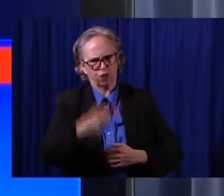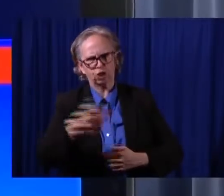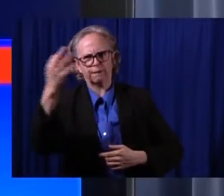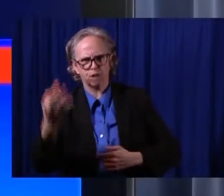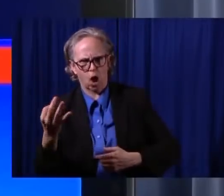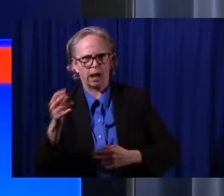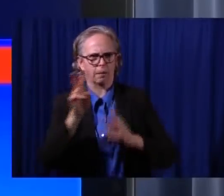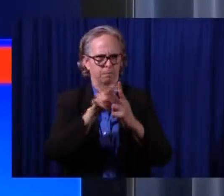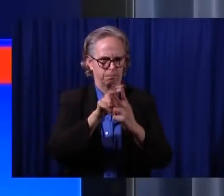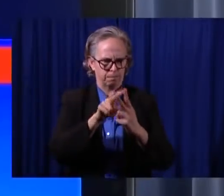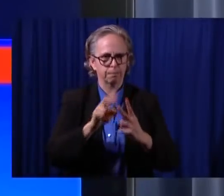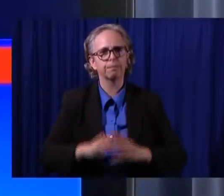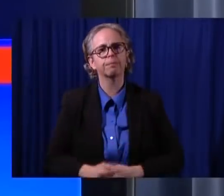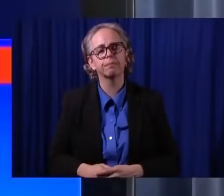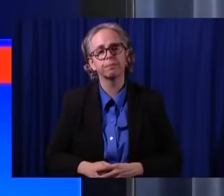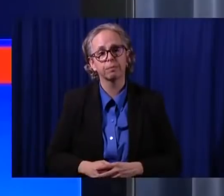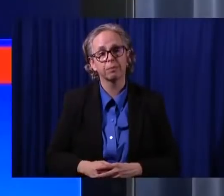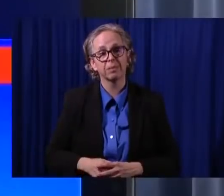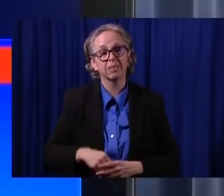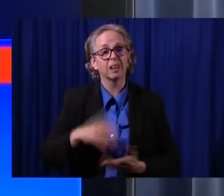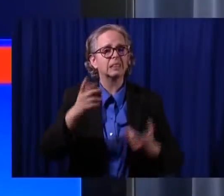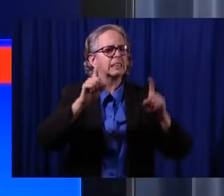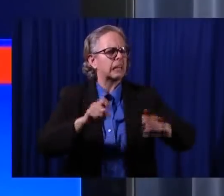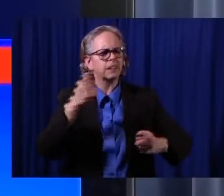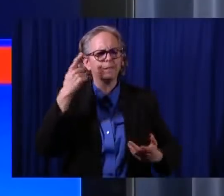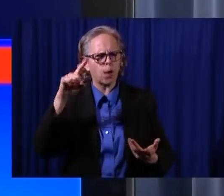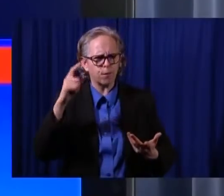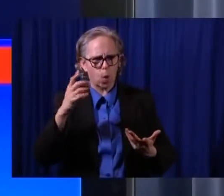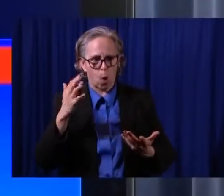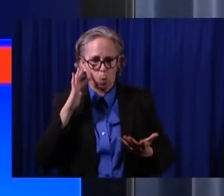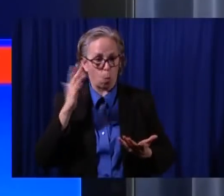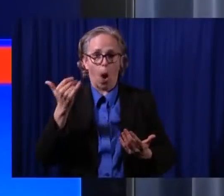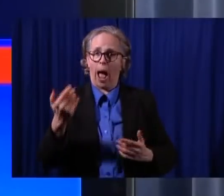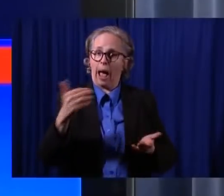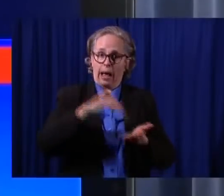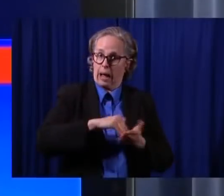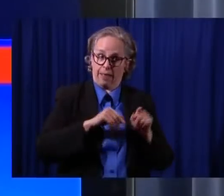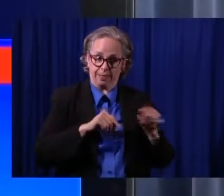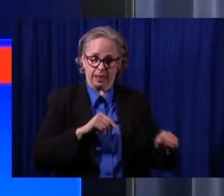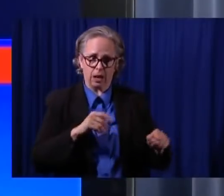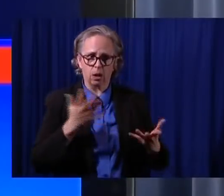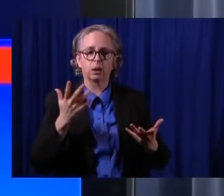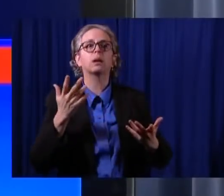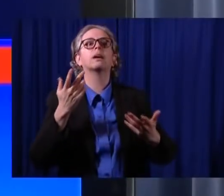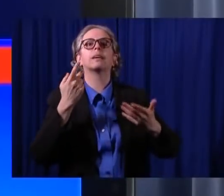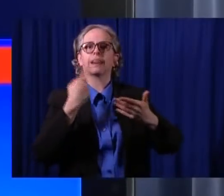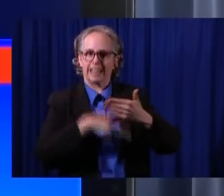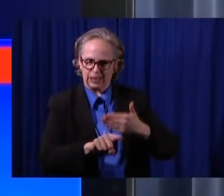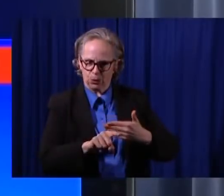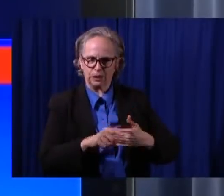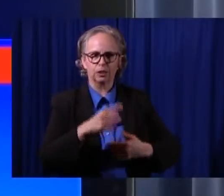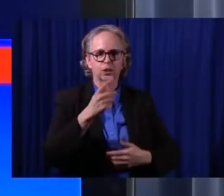SO, STARTING THIS MORNING AT THE CENTER IN CINCINNATI AT 10 30 P.M.